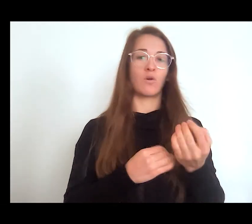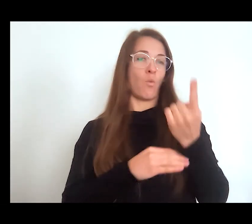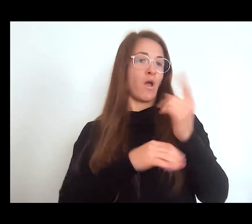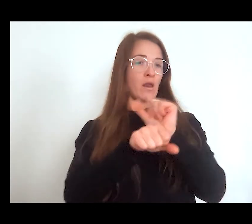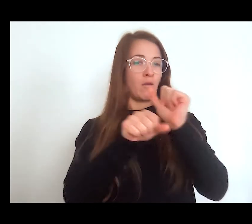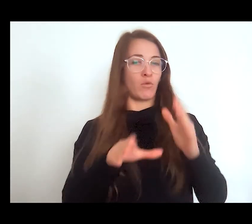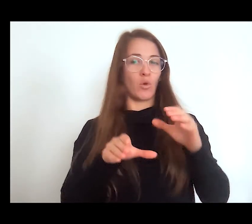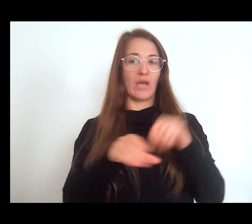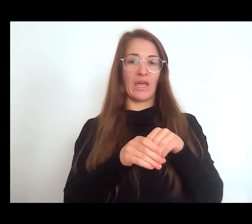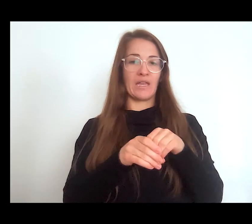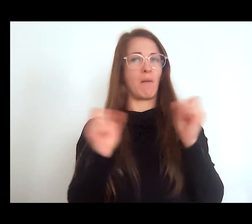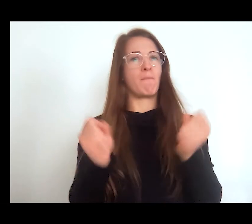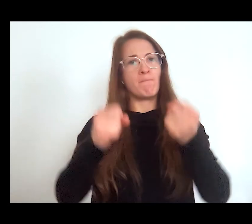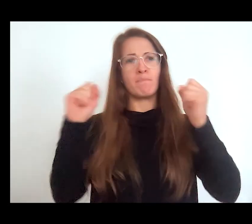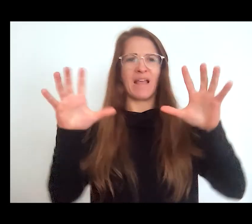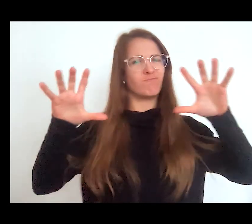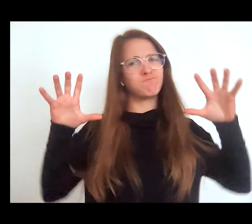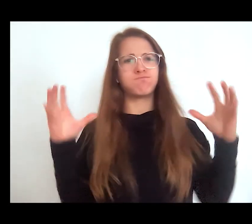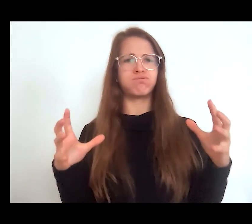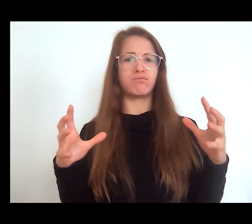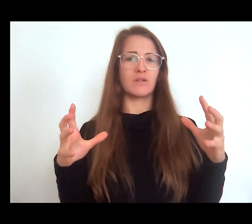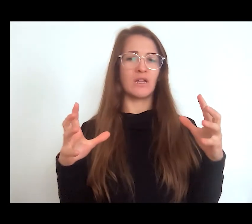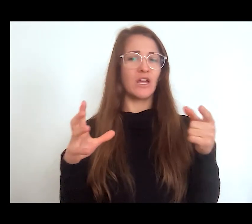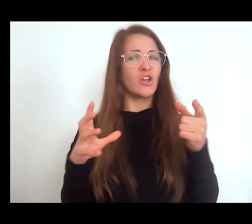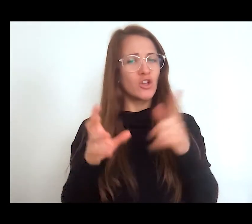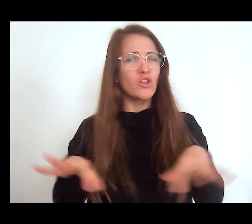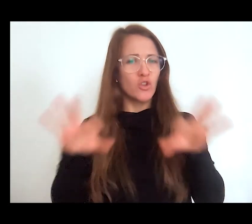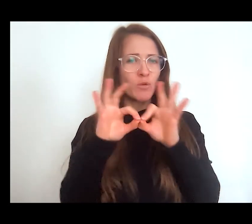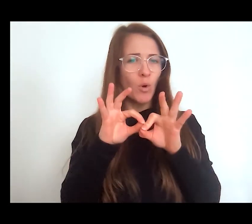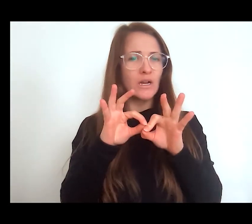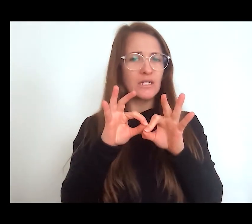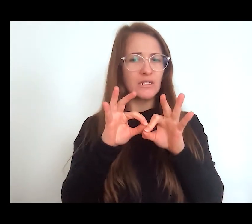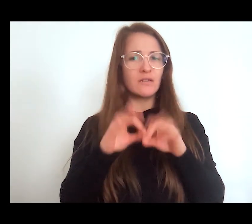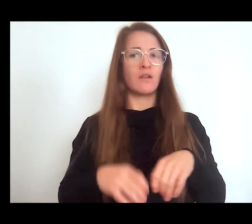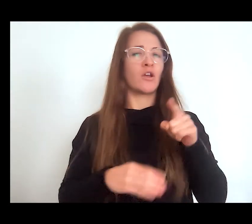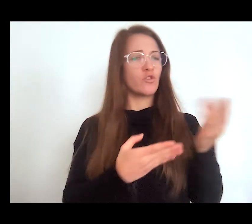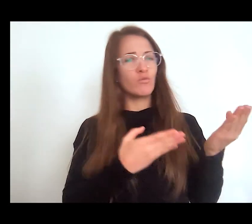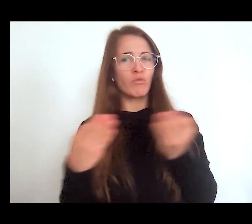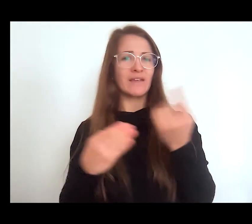INTERNING WITH A STATE OFFICE OR JUST AN EMPLOYEE, YOU MATTER.